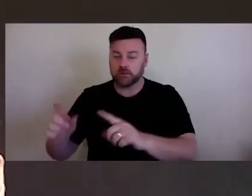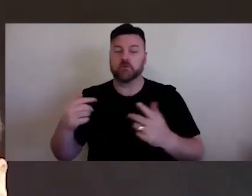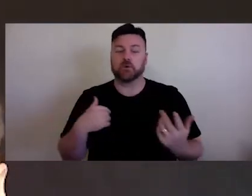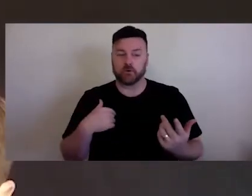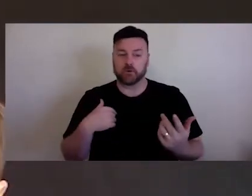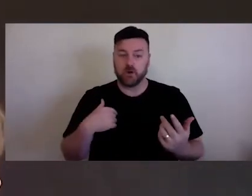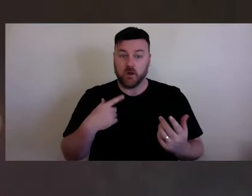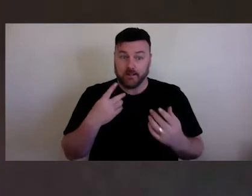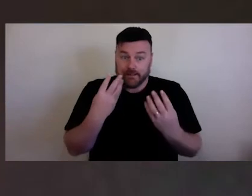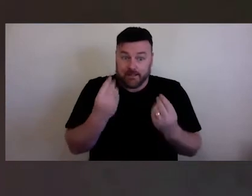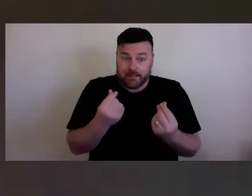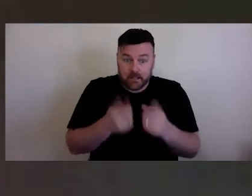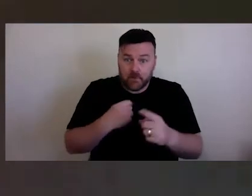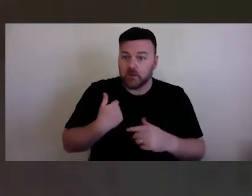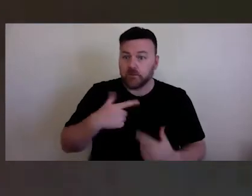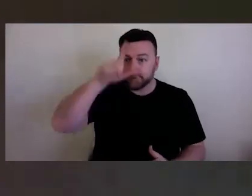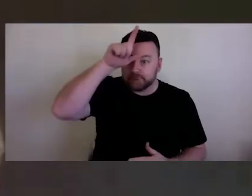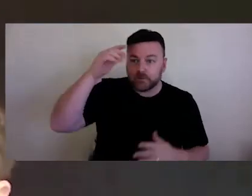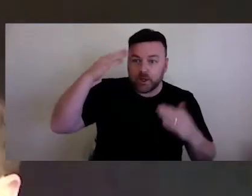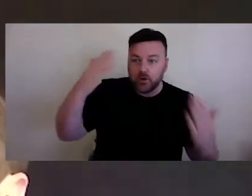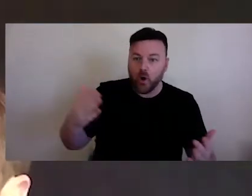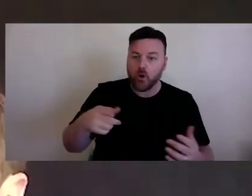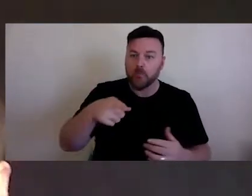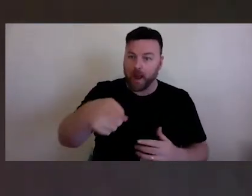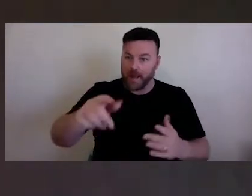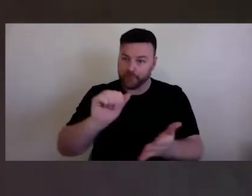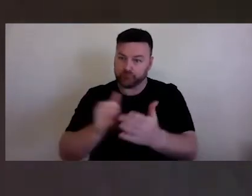started playing with. So specifically looking around